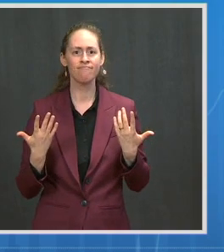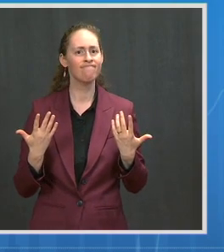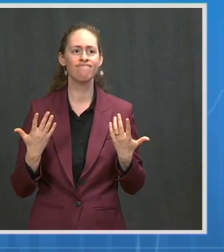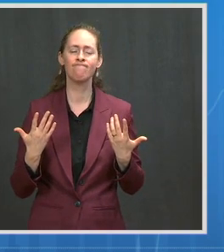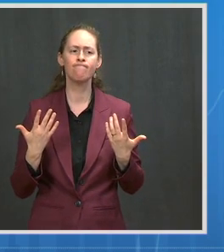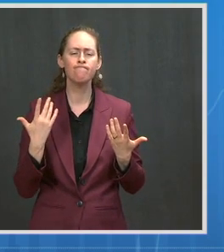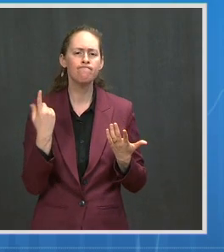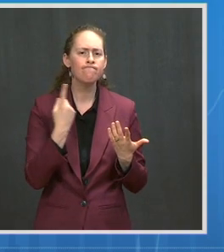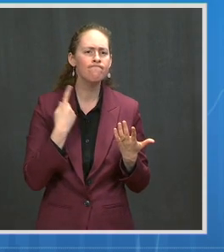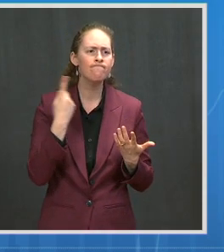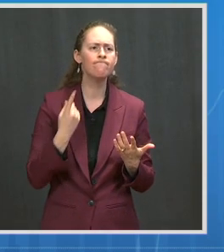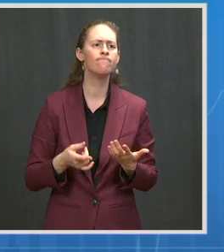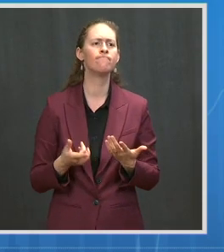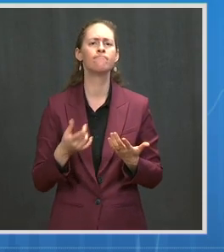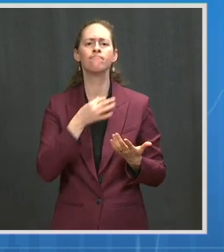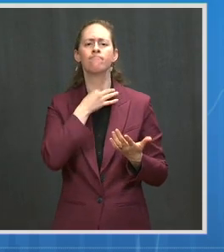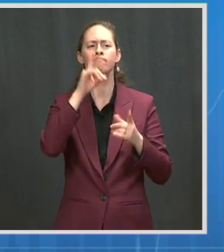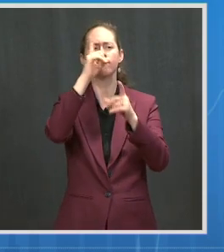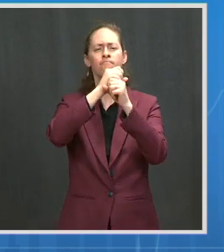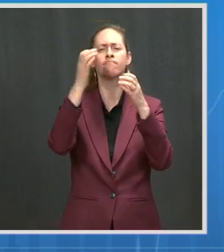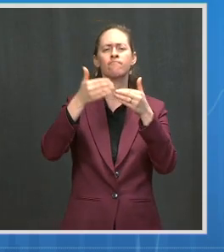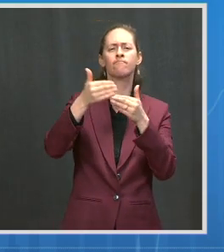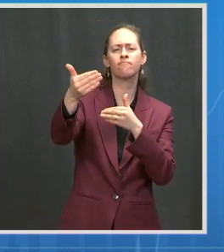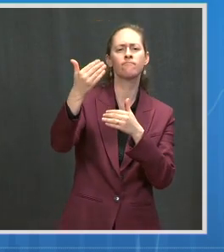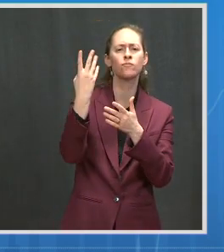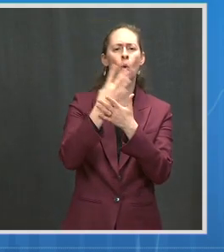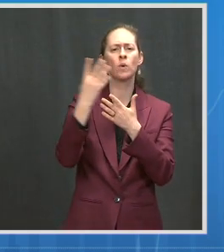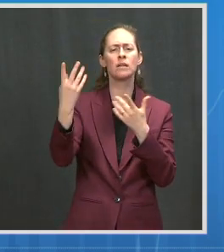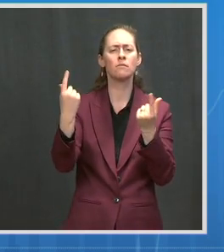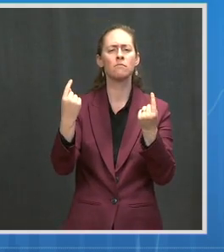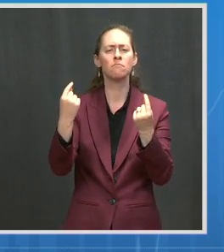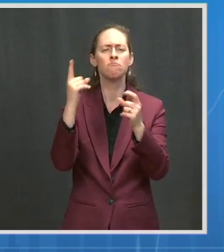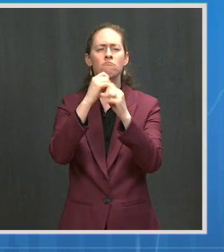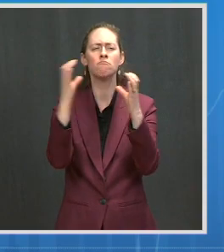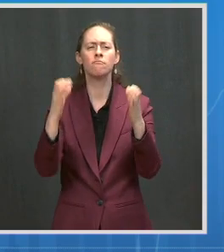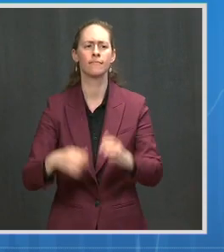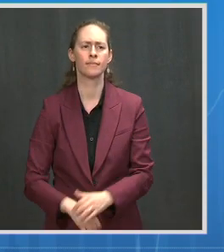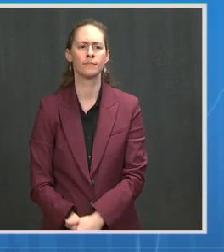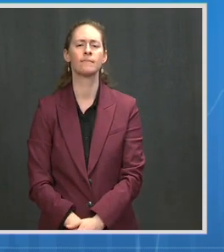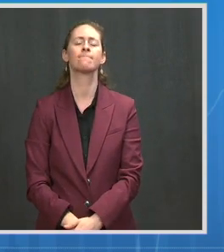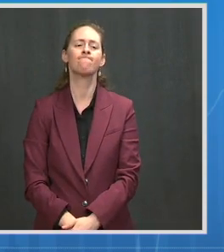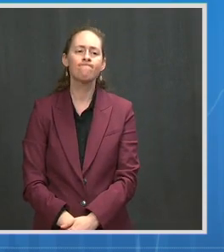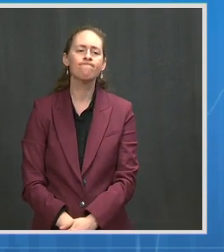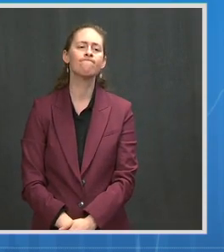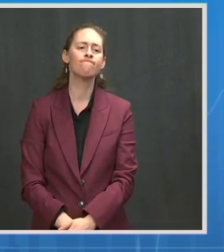Dr. Walensky: Thank you for that question, Ricardo. I don't have that off the top of my head.